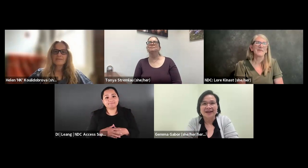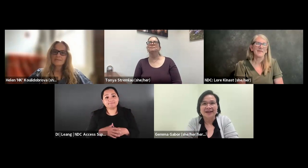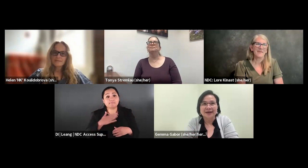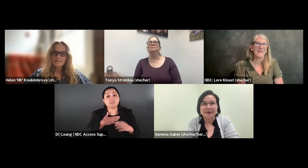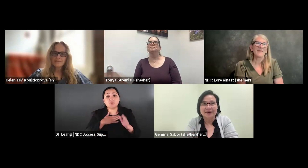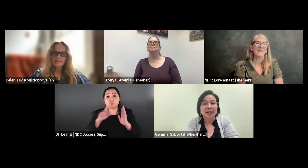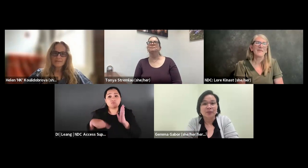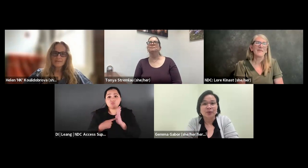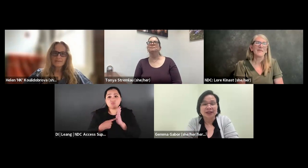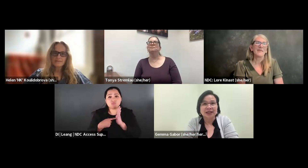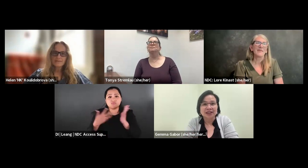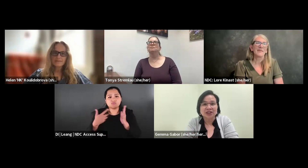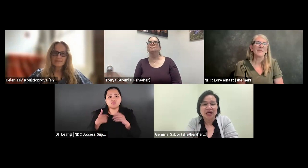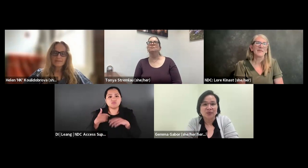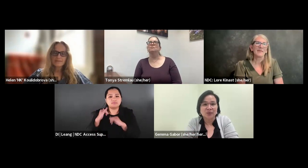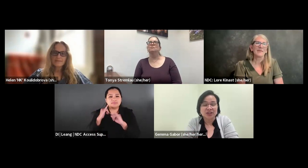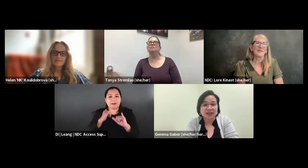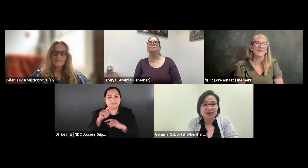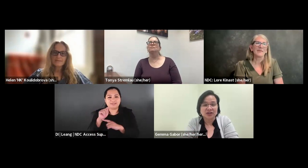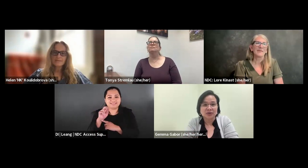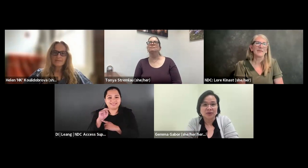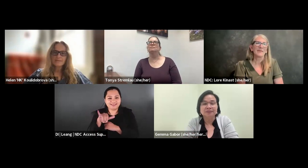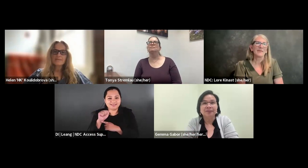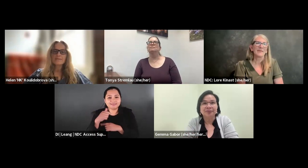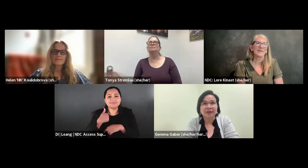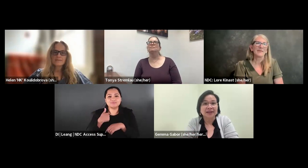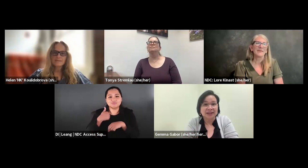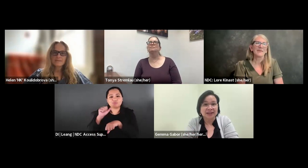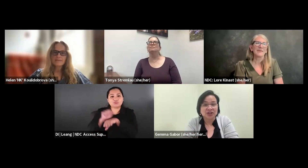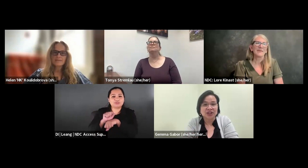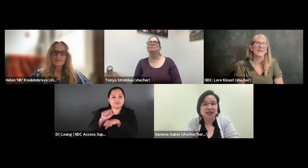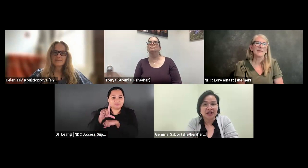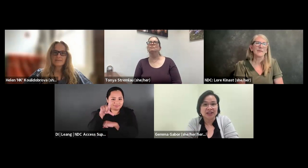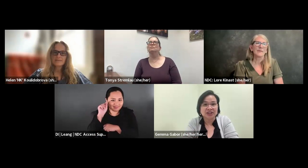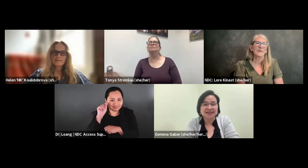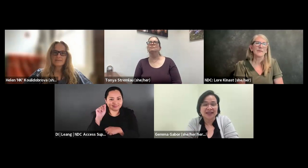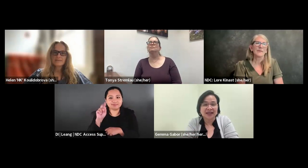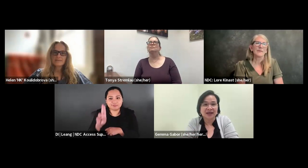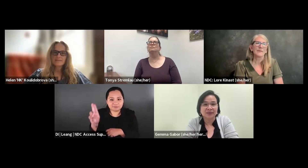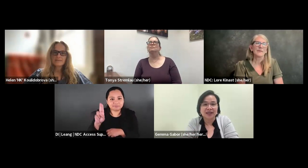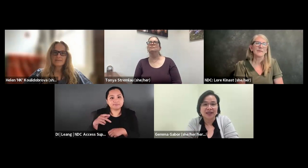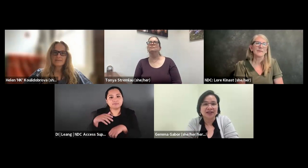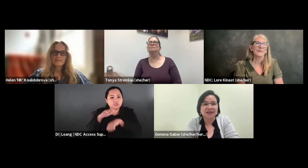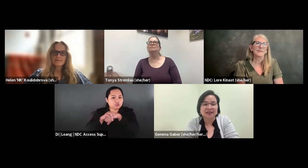And I am with the English Language Institute. I teach English as a second language.